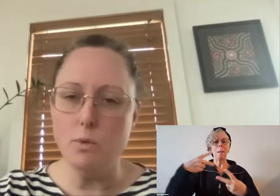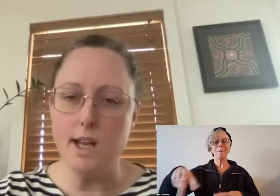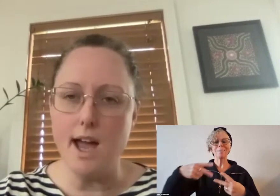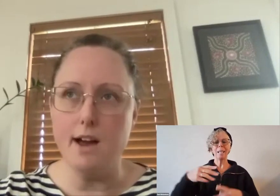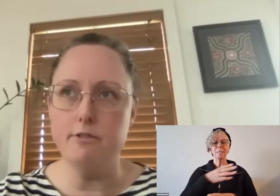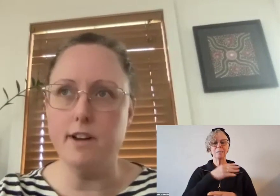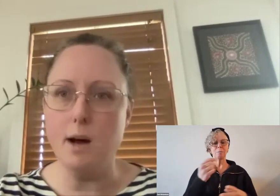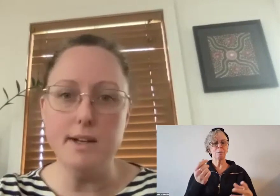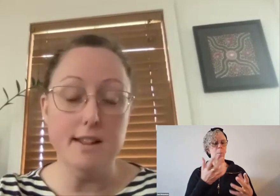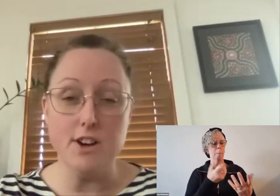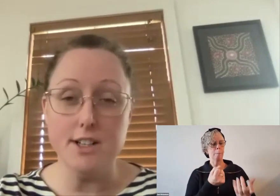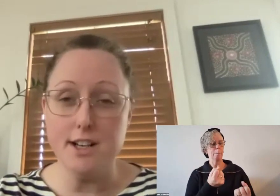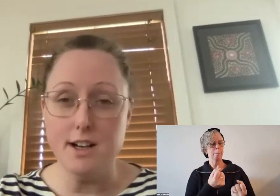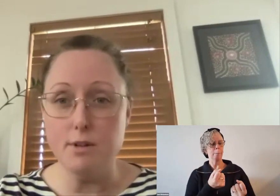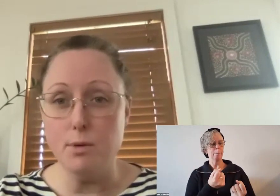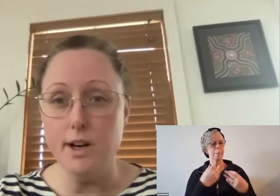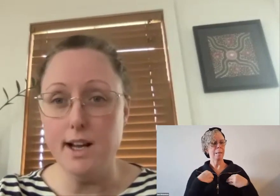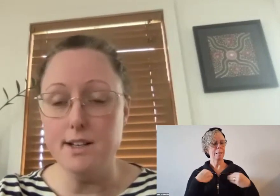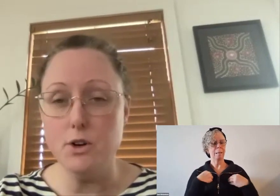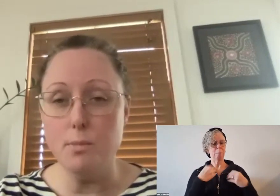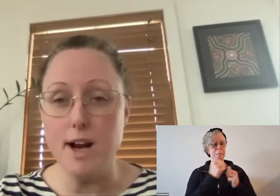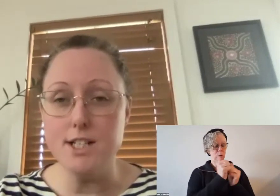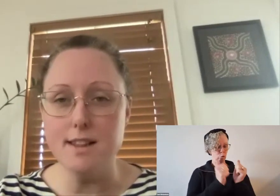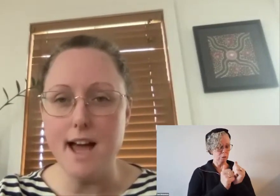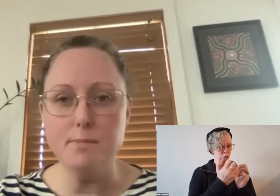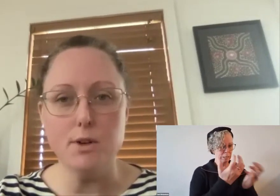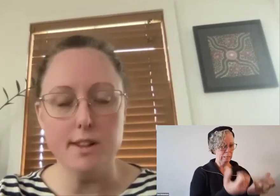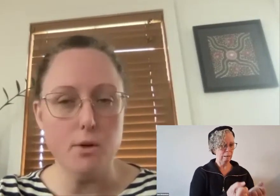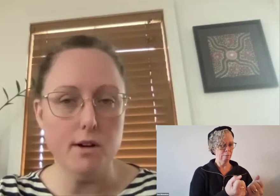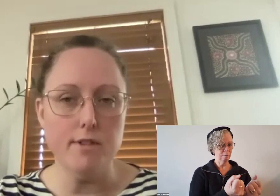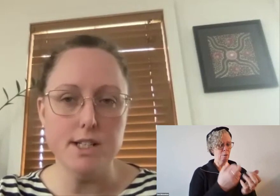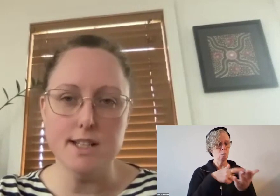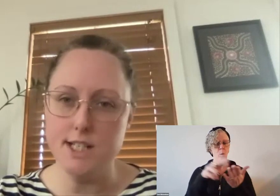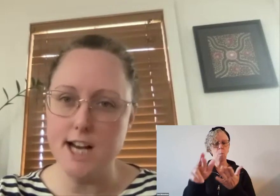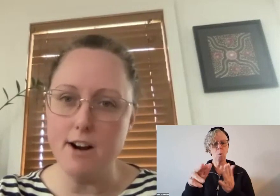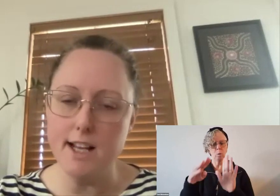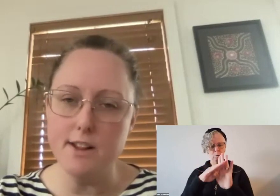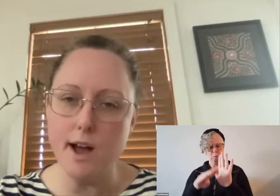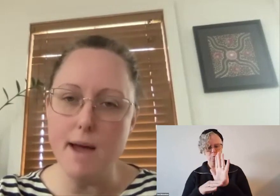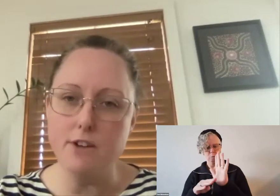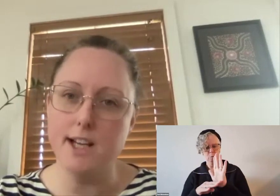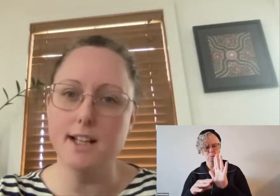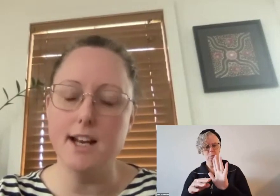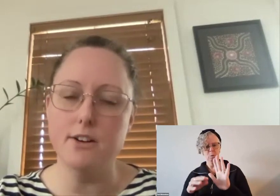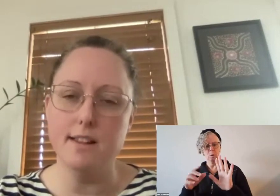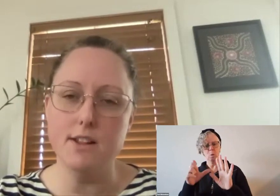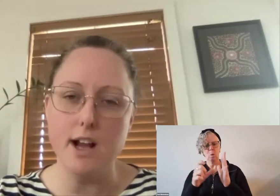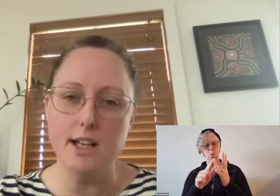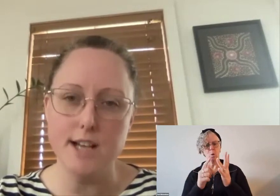So we have a company structure reporting under the Corporations Act, but also we're a registered charity. So our main regulator is the Australian